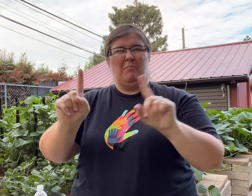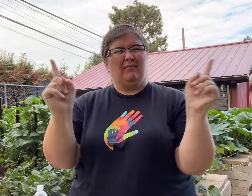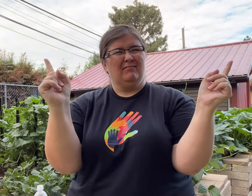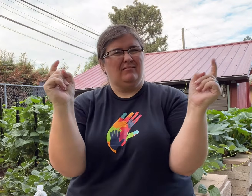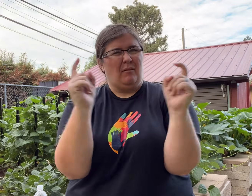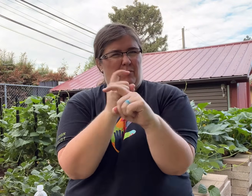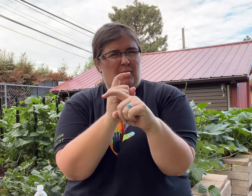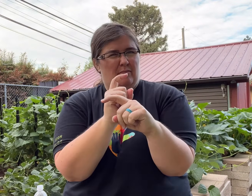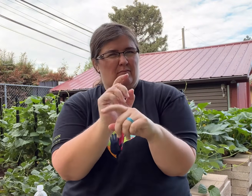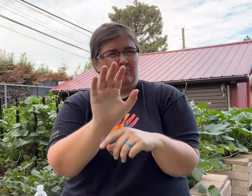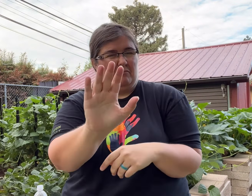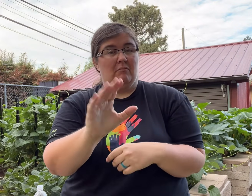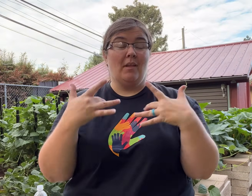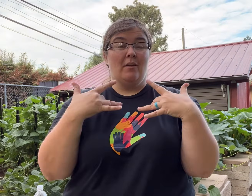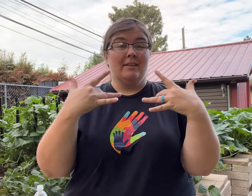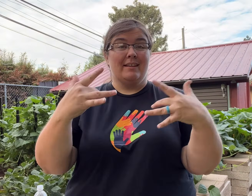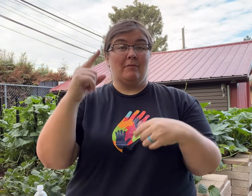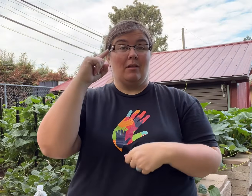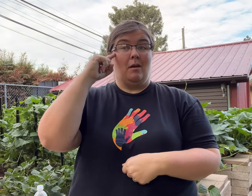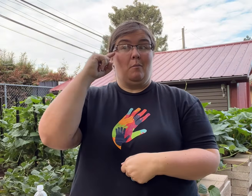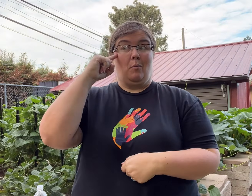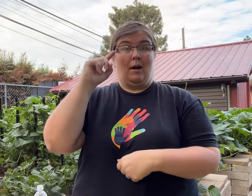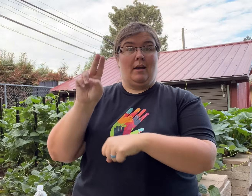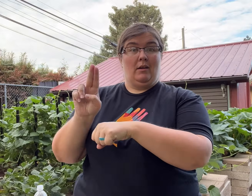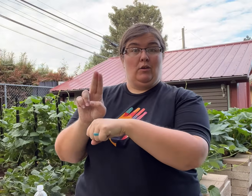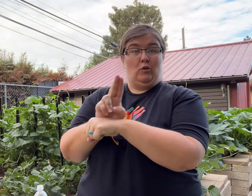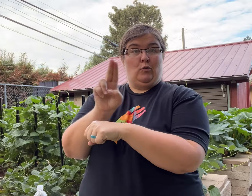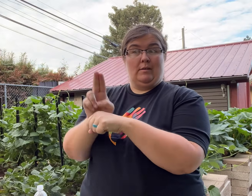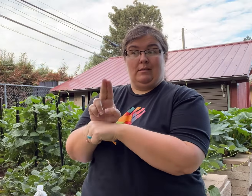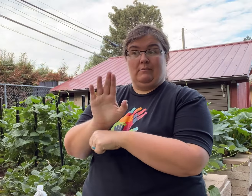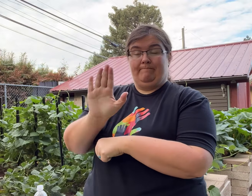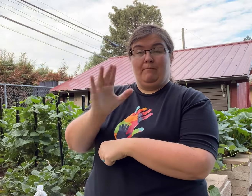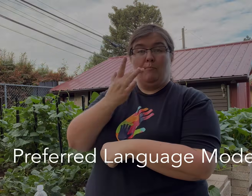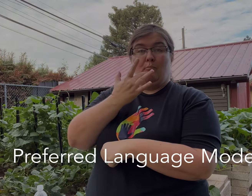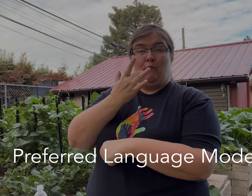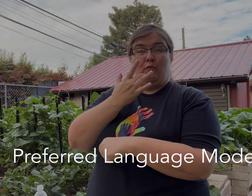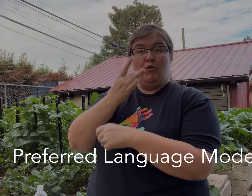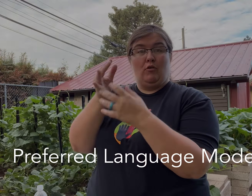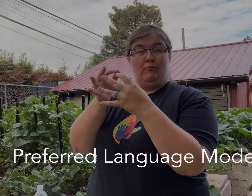the answer is a little more complicated than that. Typically, the brain uses its primary